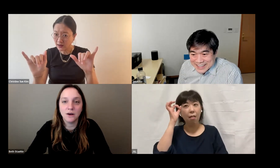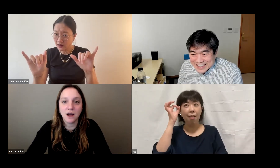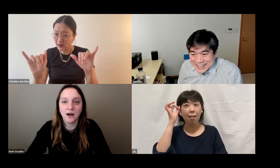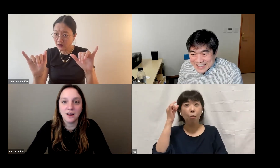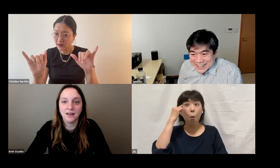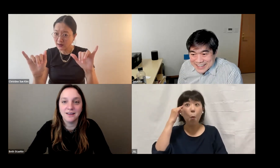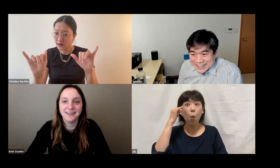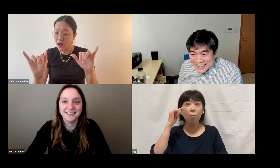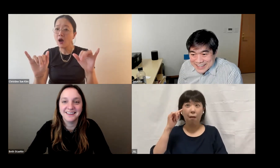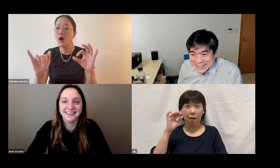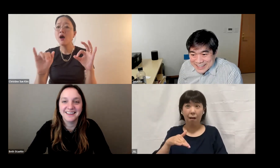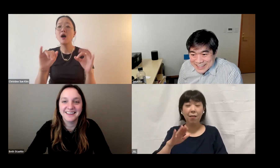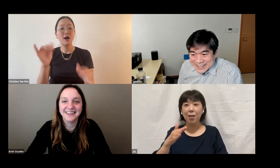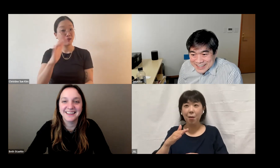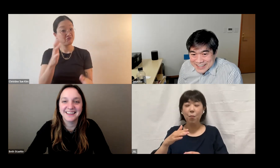one eye…